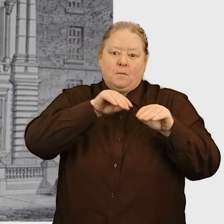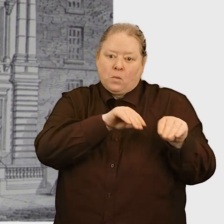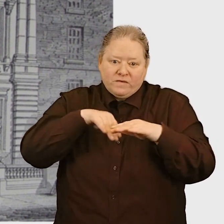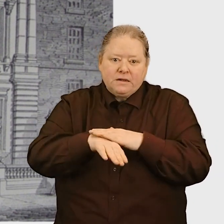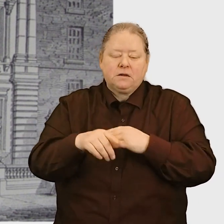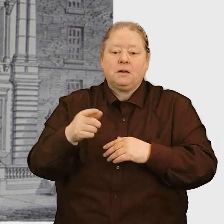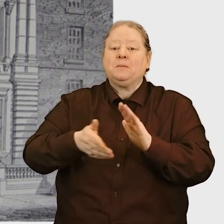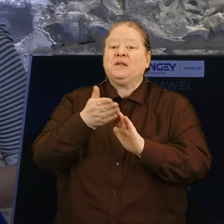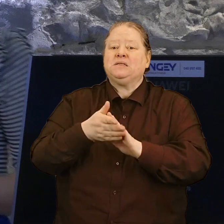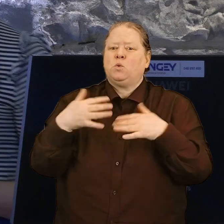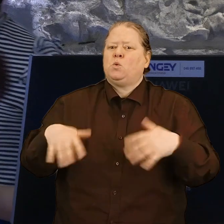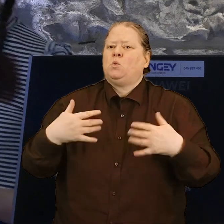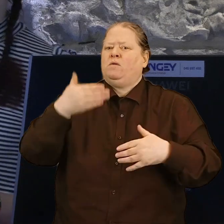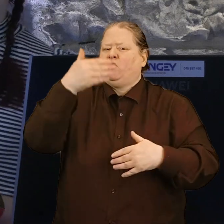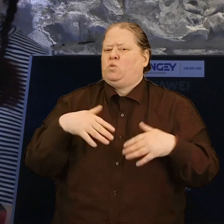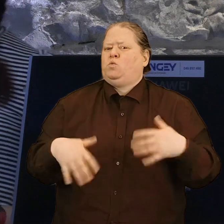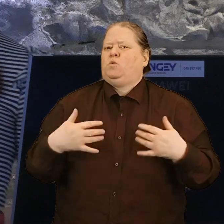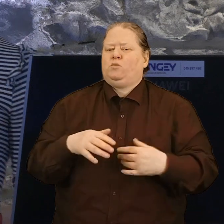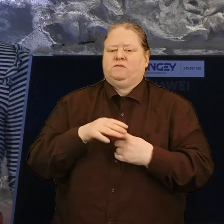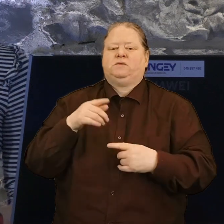building is pretty impressive, particularly looking at the Children's Hospital.